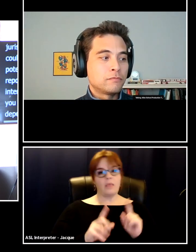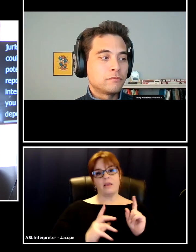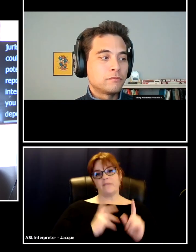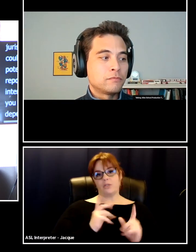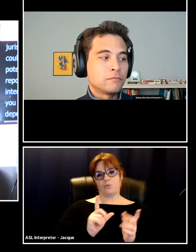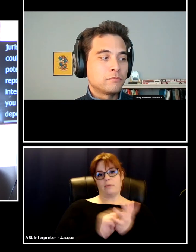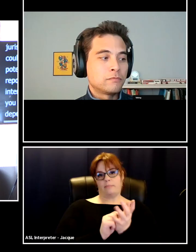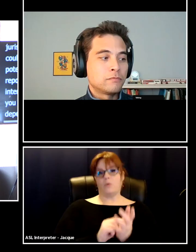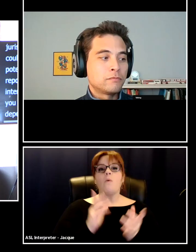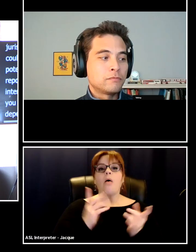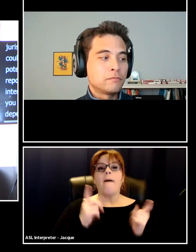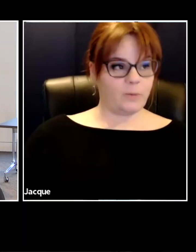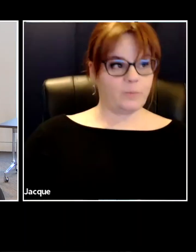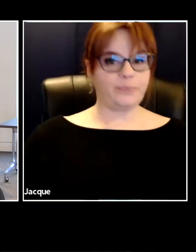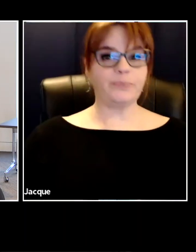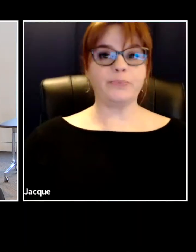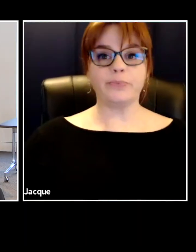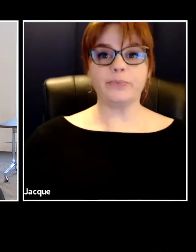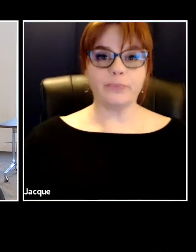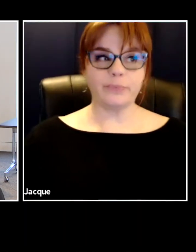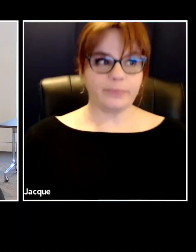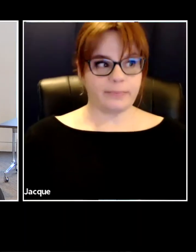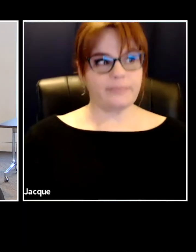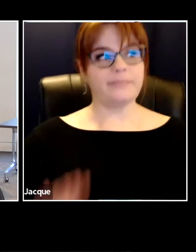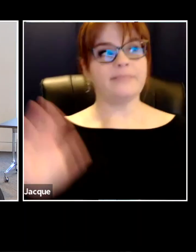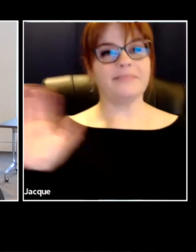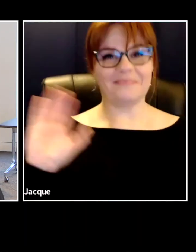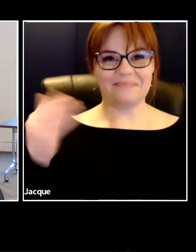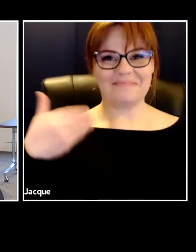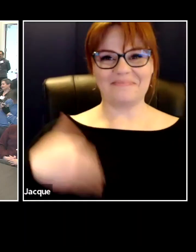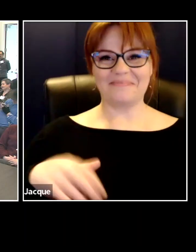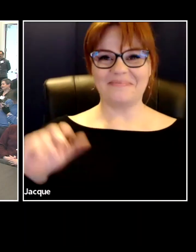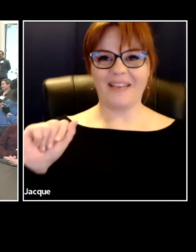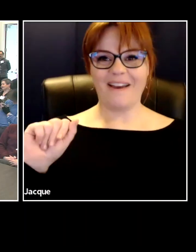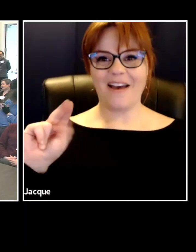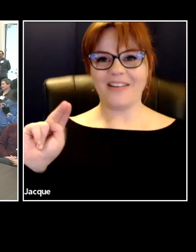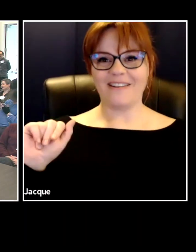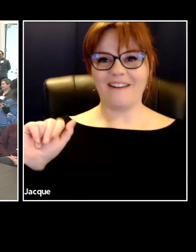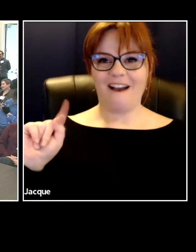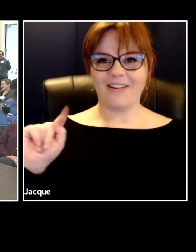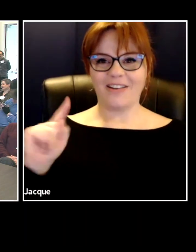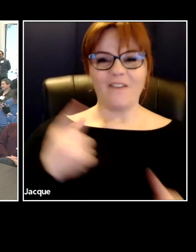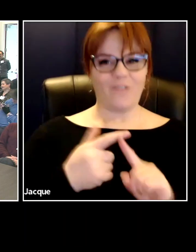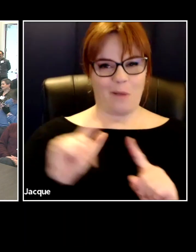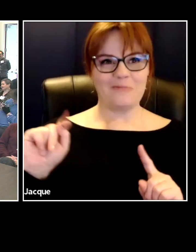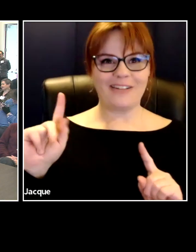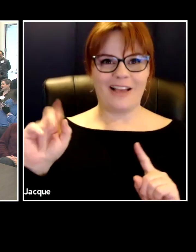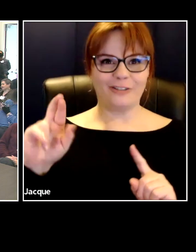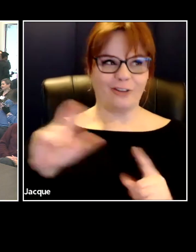happen in June. Hi this is Anat from the Taskar Center. Thank you so much for this presentation.